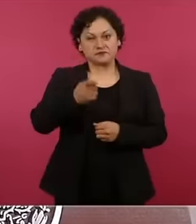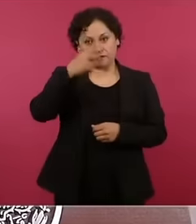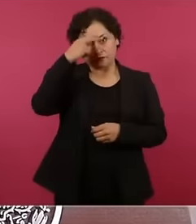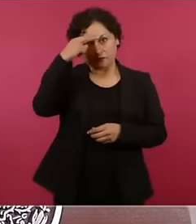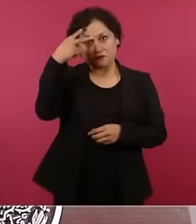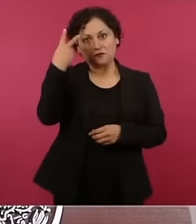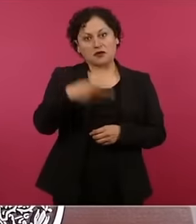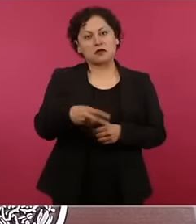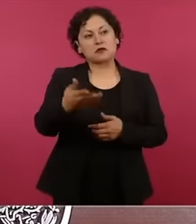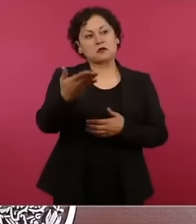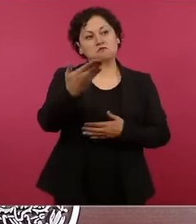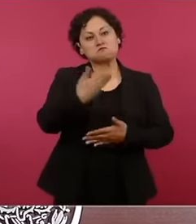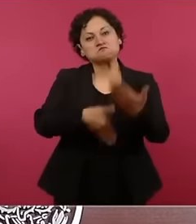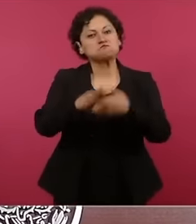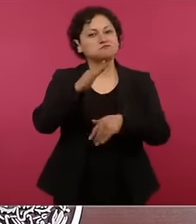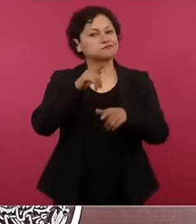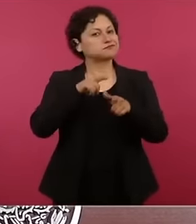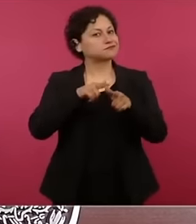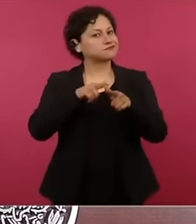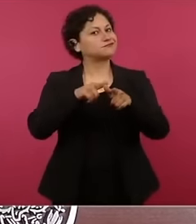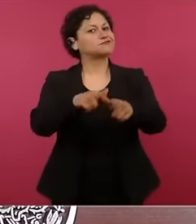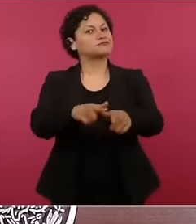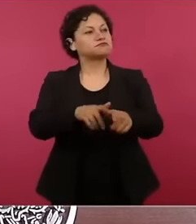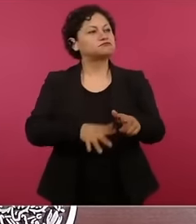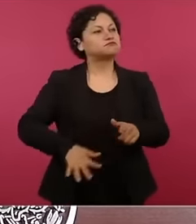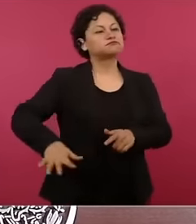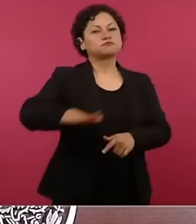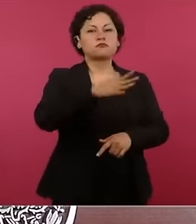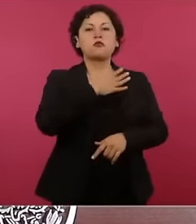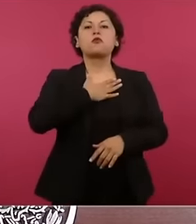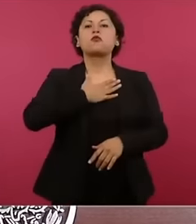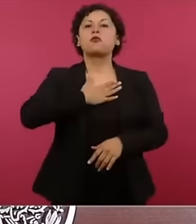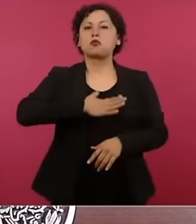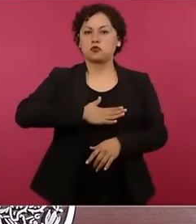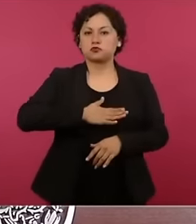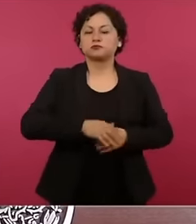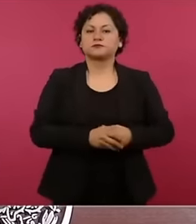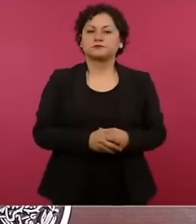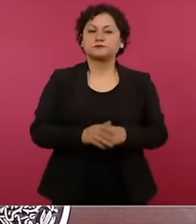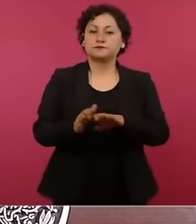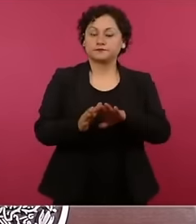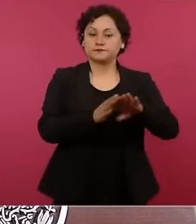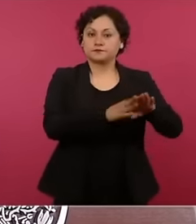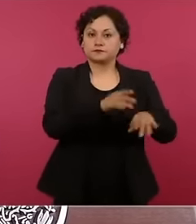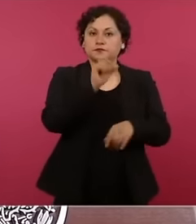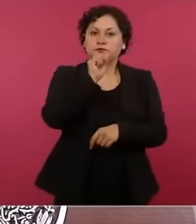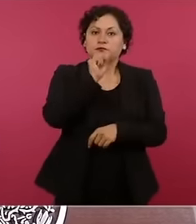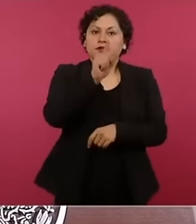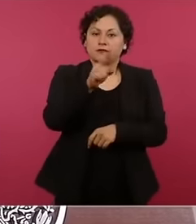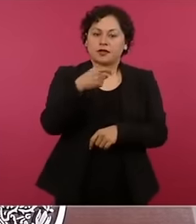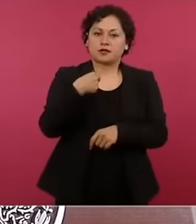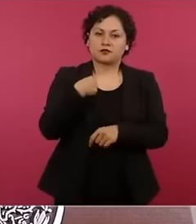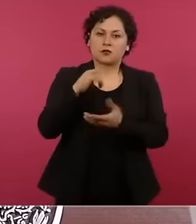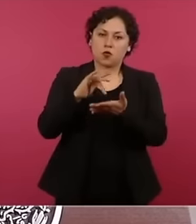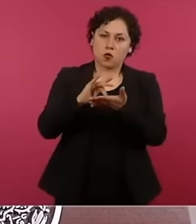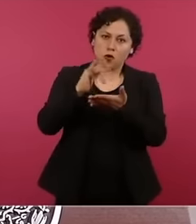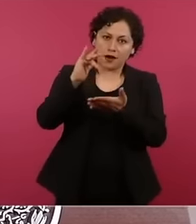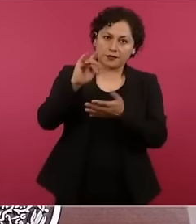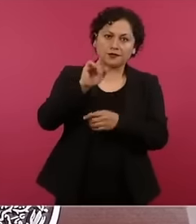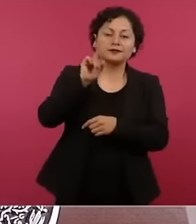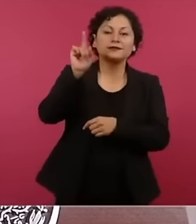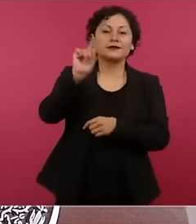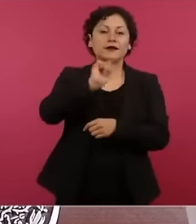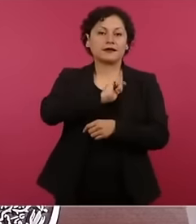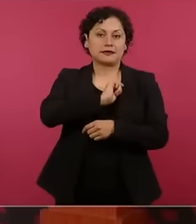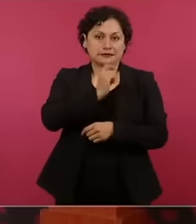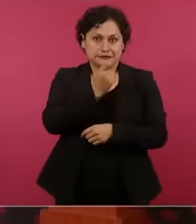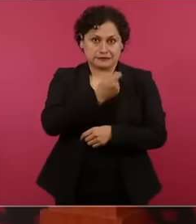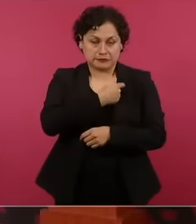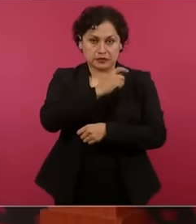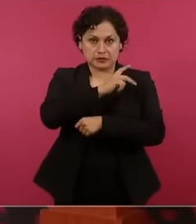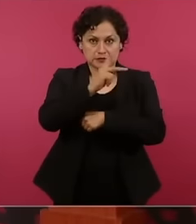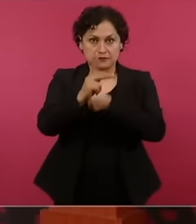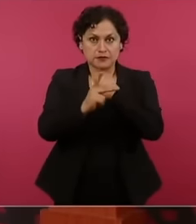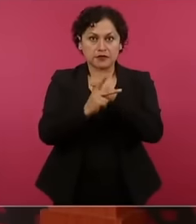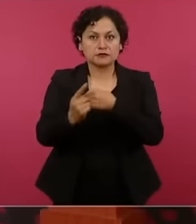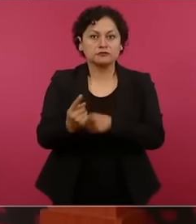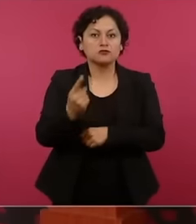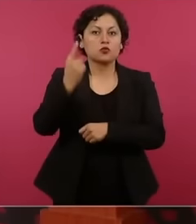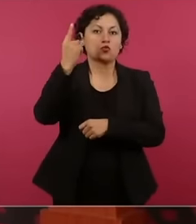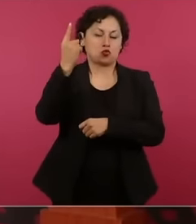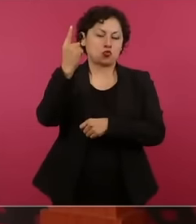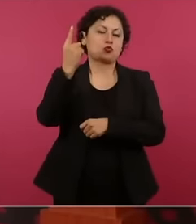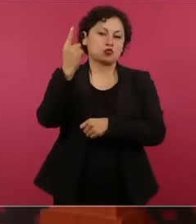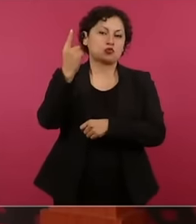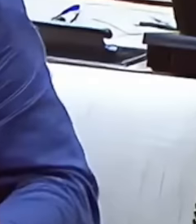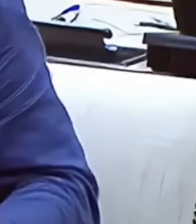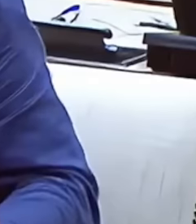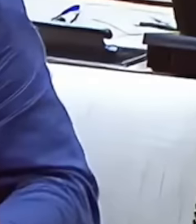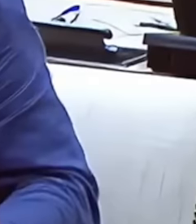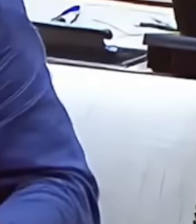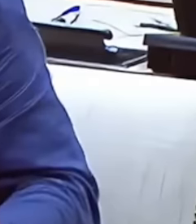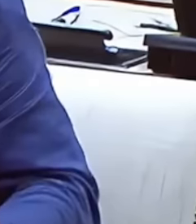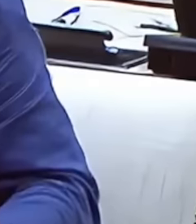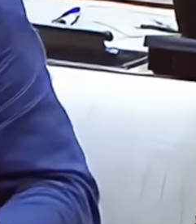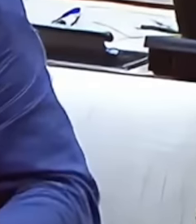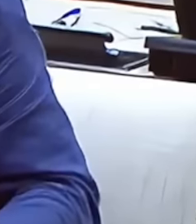I am also grateful to a Spanish parliamentarian who yesterday defended us yesterday